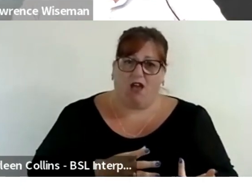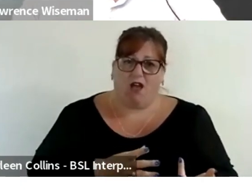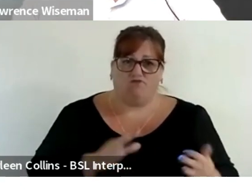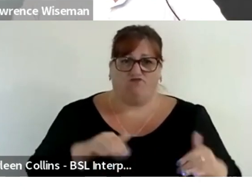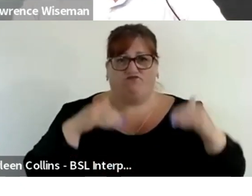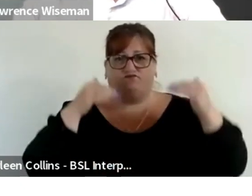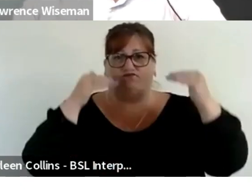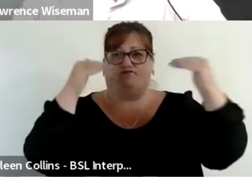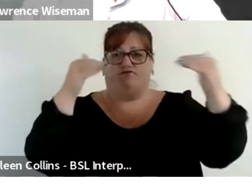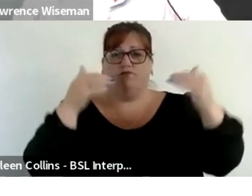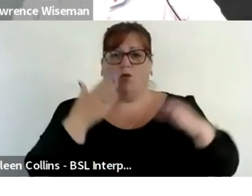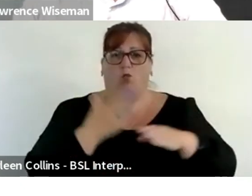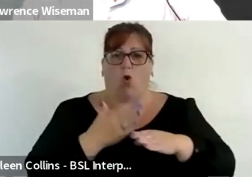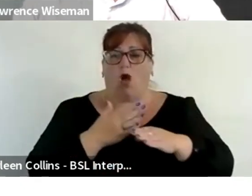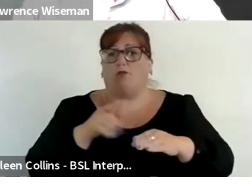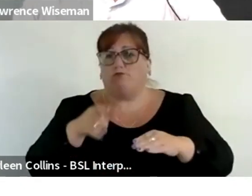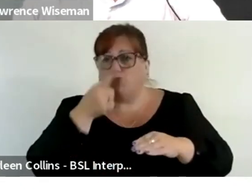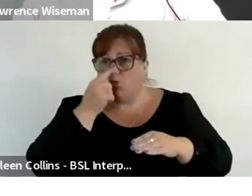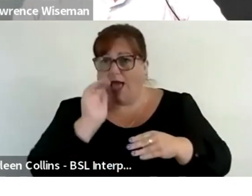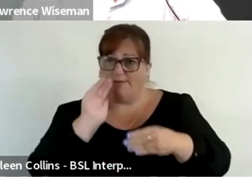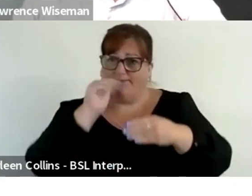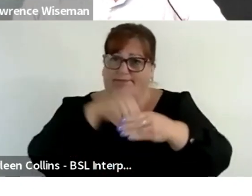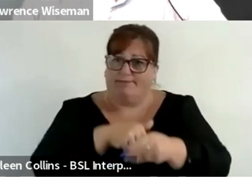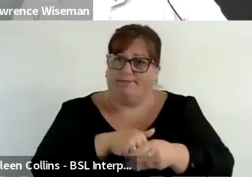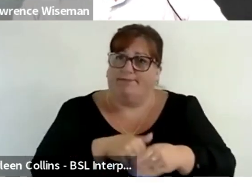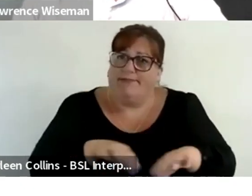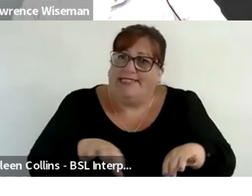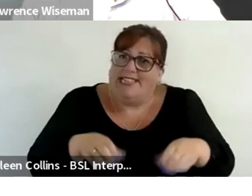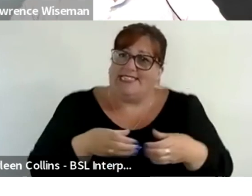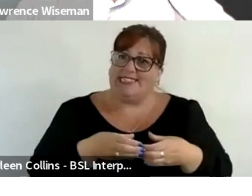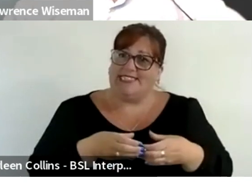part of team meetings and was fully connected to the team.